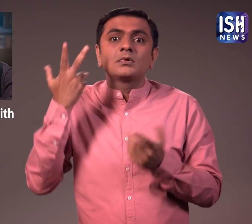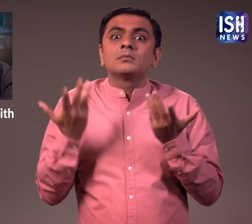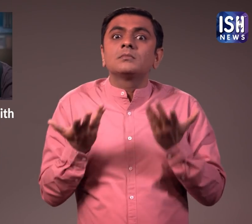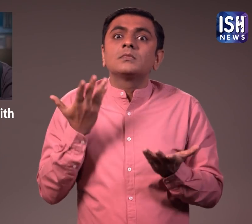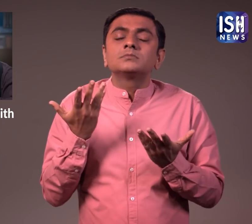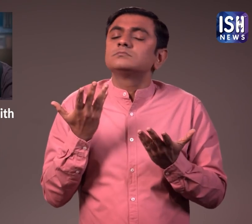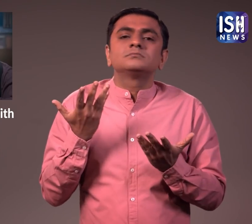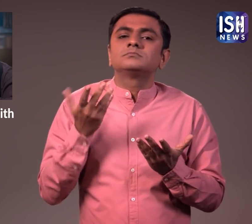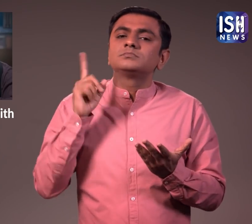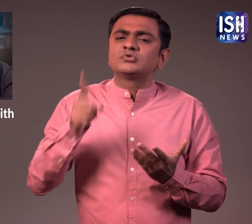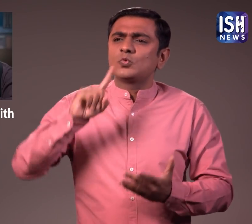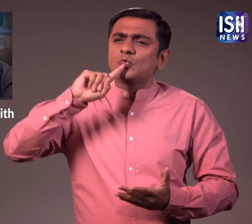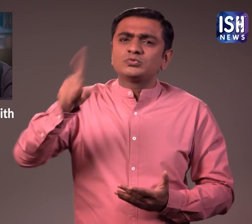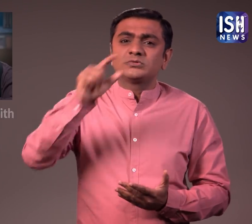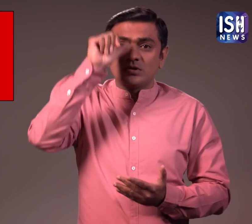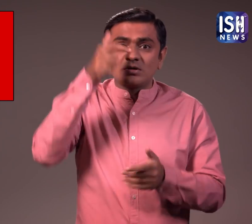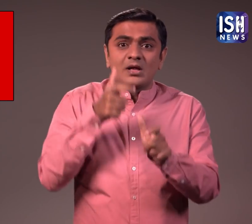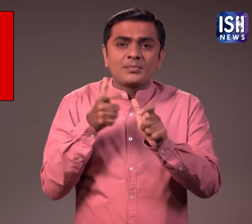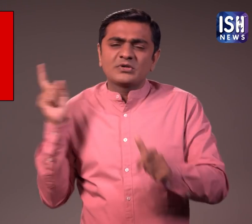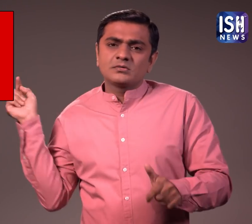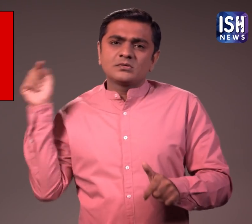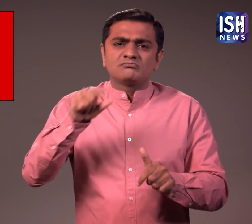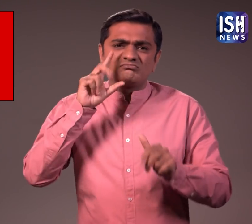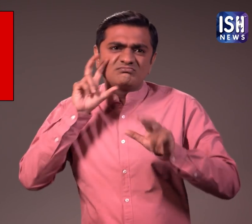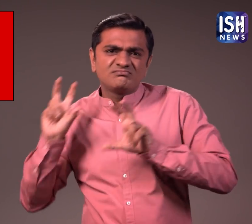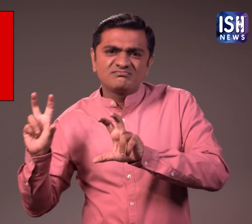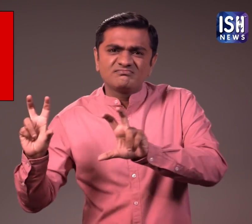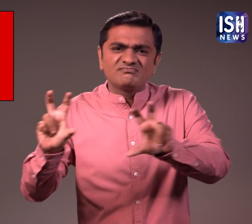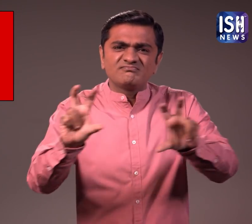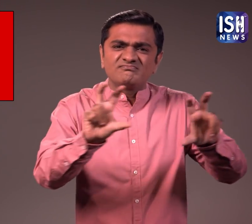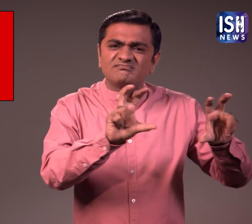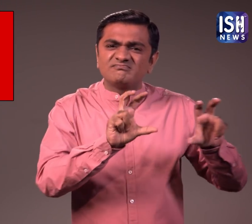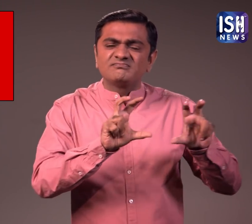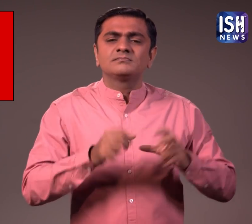and this is why they deployed the Indian Army to maintain security.